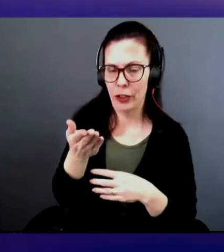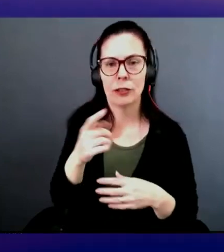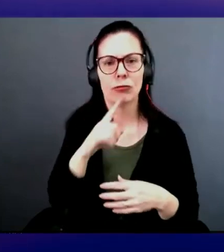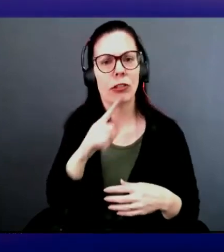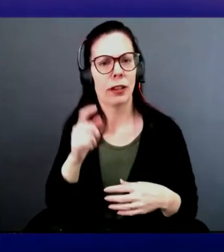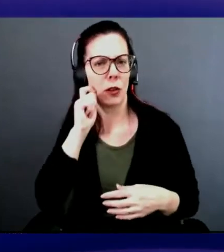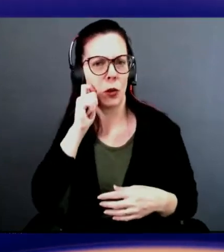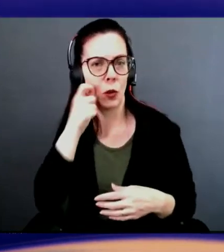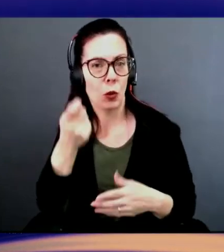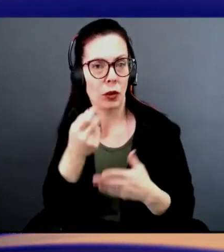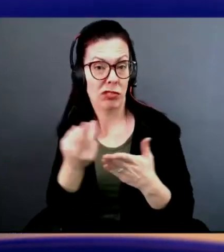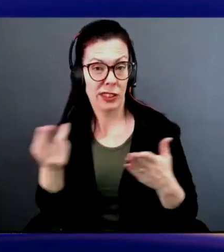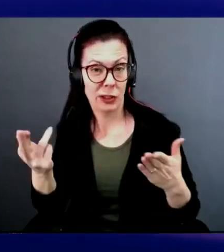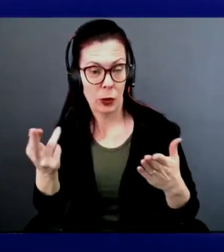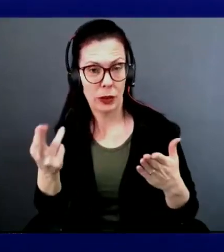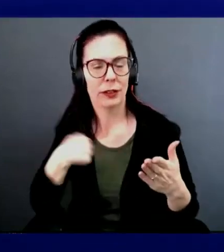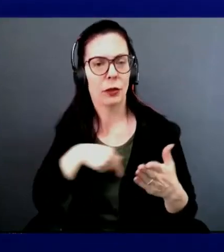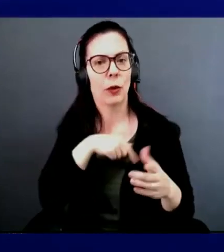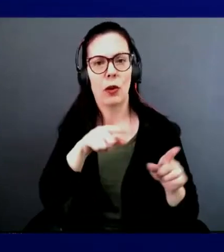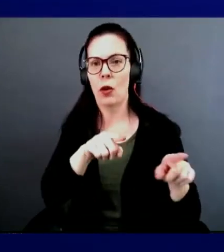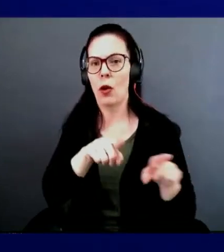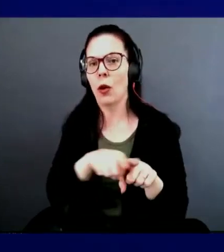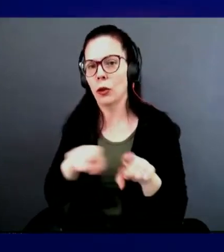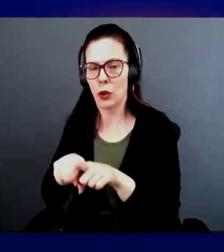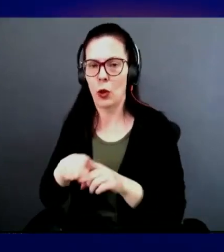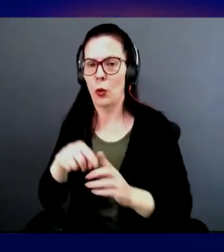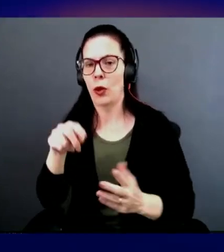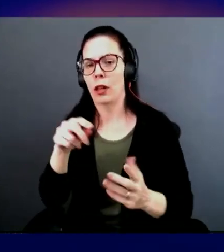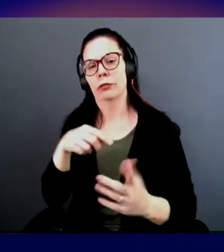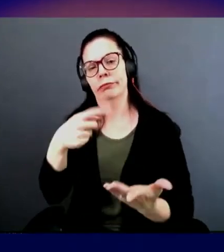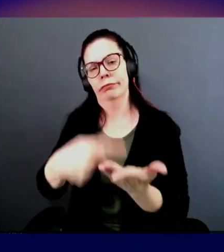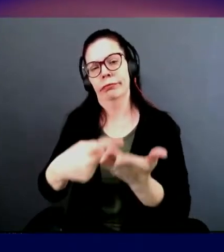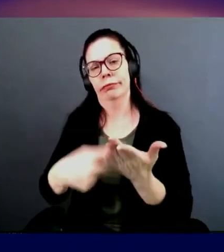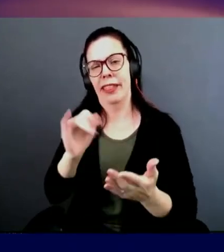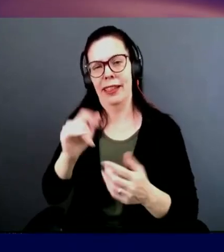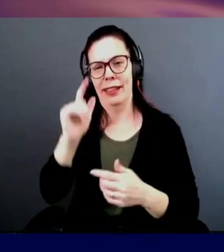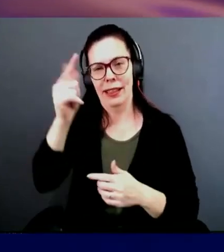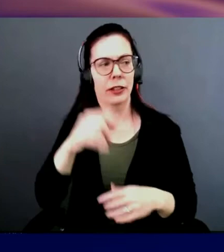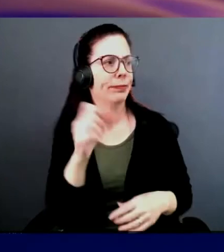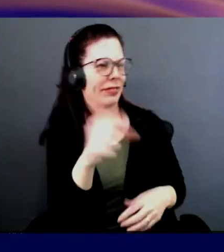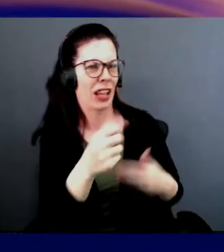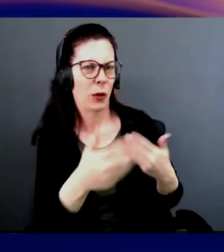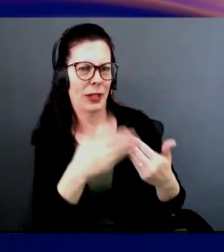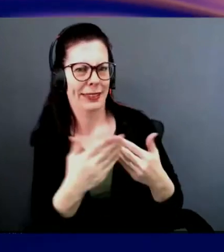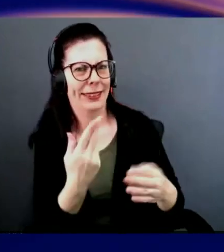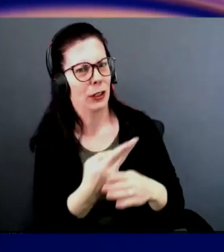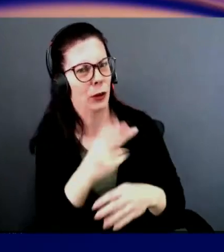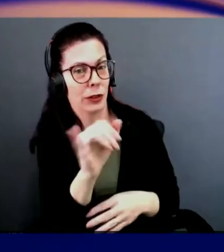So we're gonna also be looking at that a lot later too. Yeah it's very easy to use as well. I mean, I come from the Dotnet world, right?